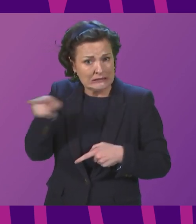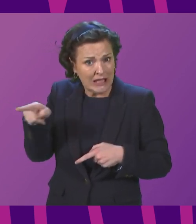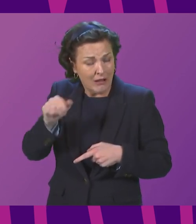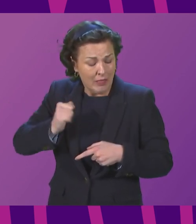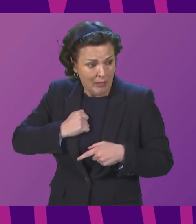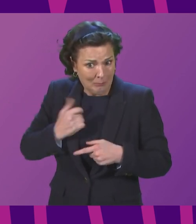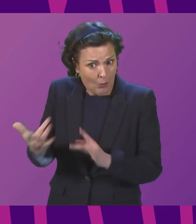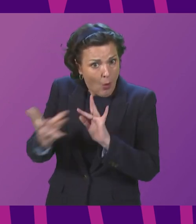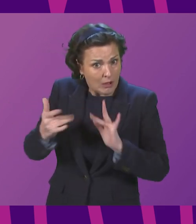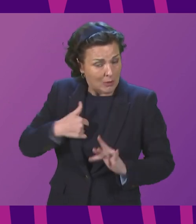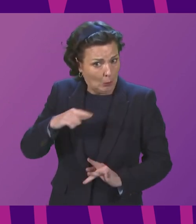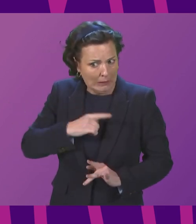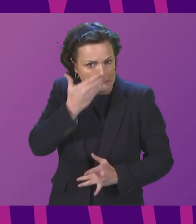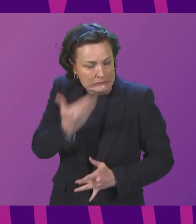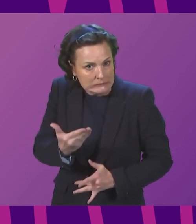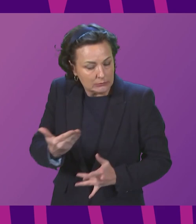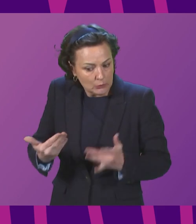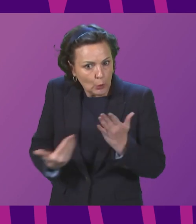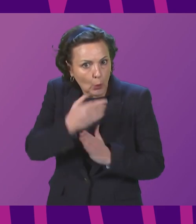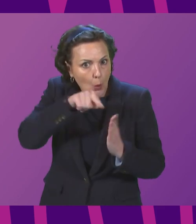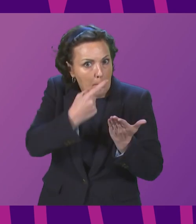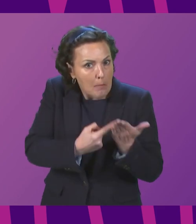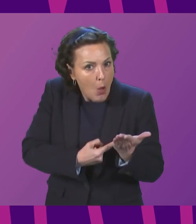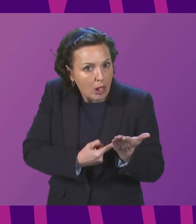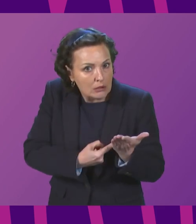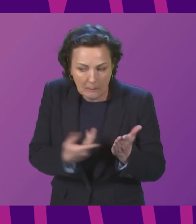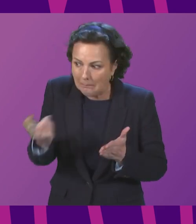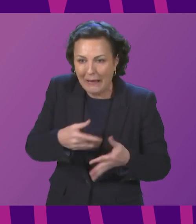which I understand has been implemented on the advice of local public health teams, due